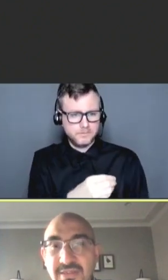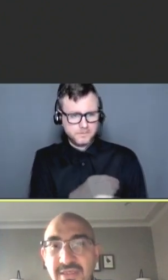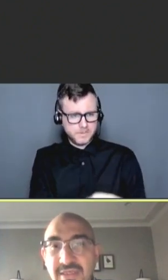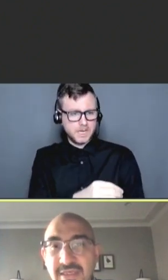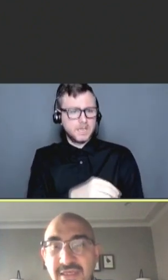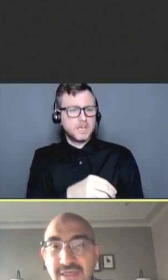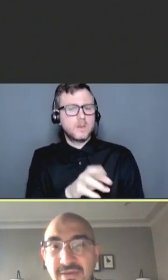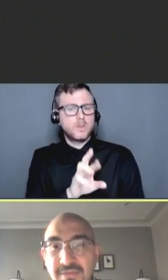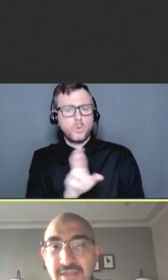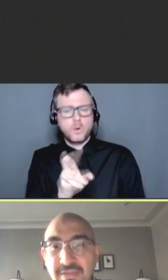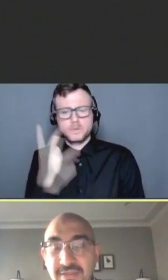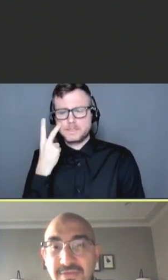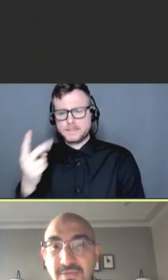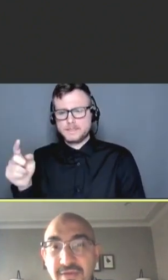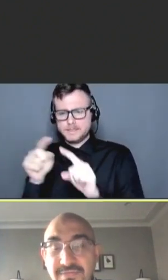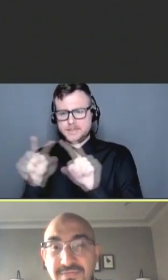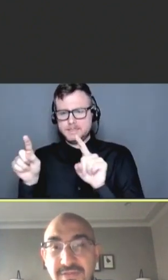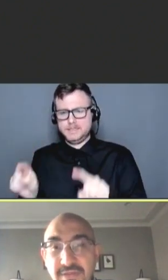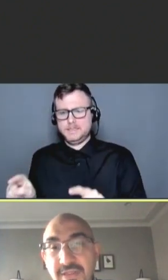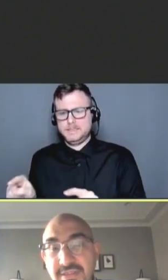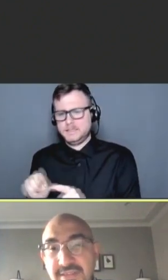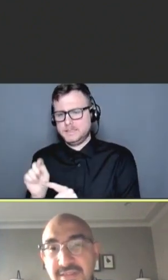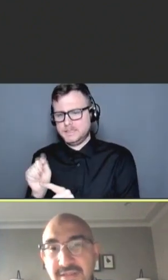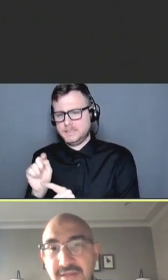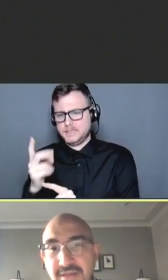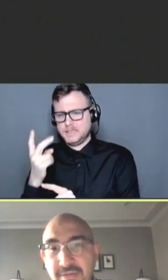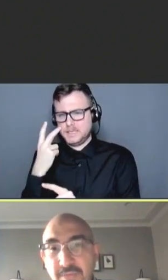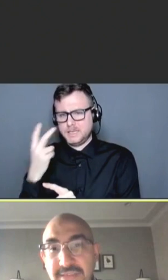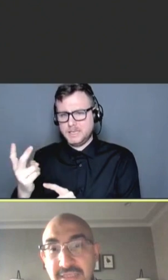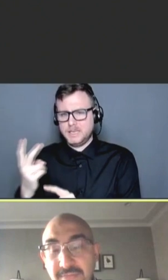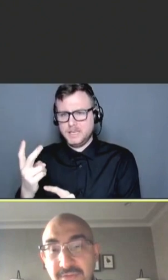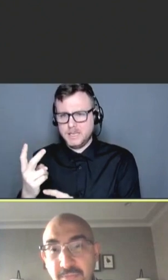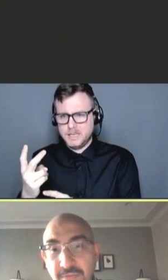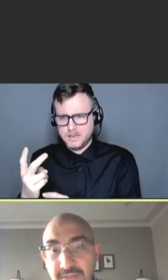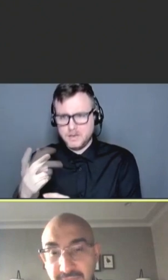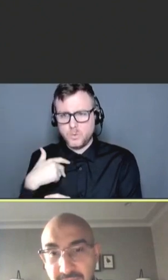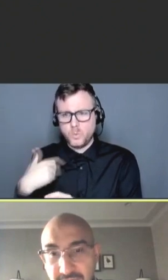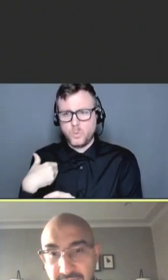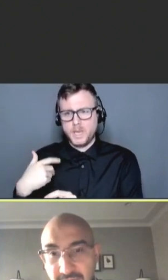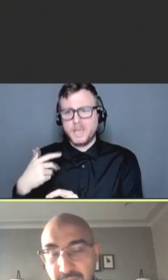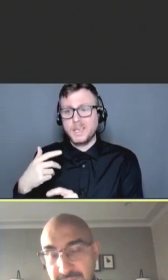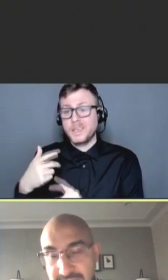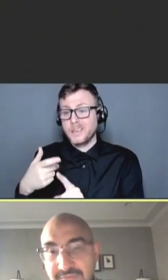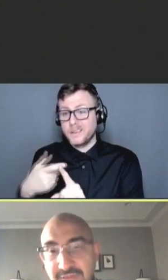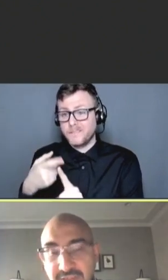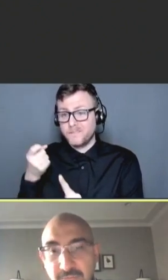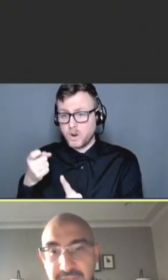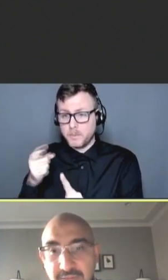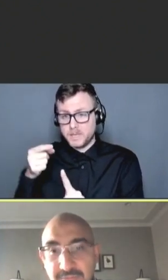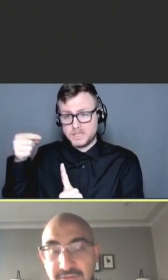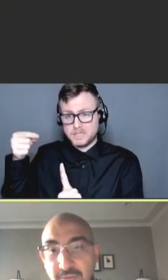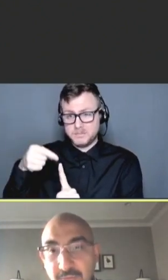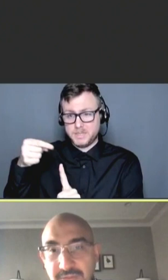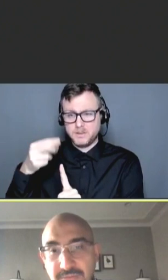that you have -- you can see that the resampled -- when the -- we specifically resampled the cortex